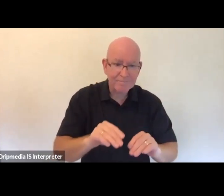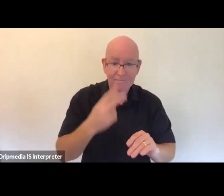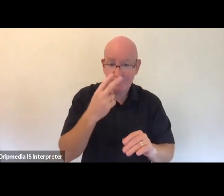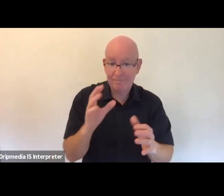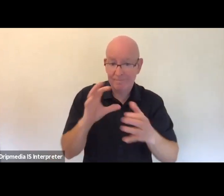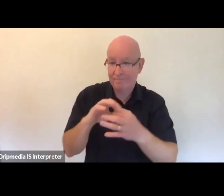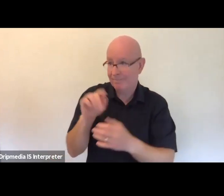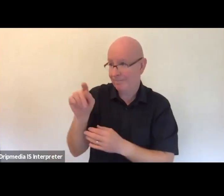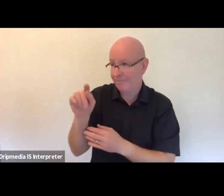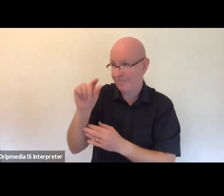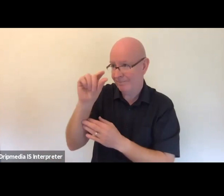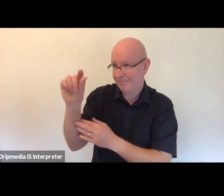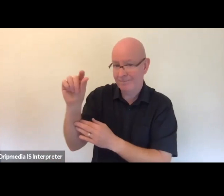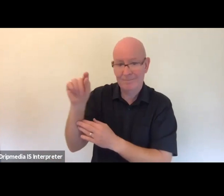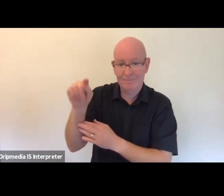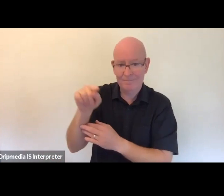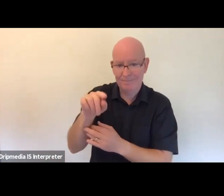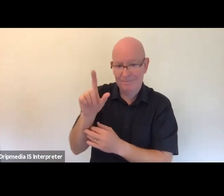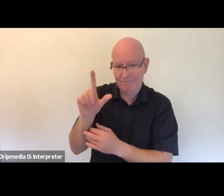So the link again, will be made available in the chatbox.